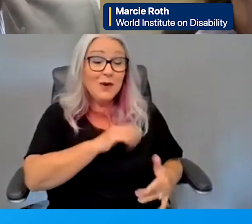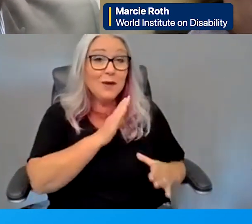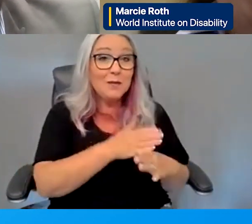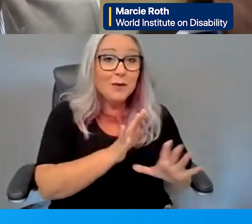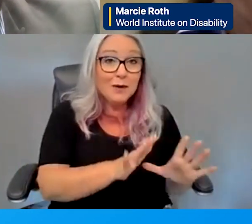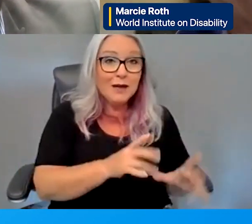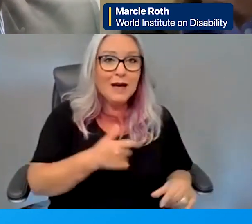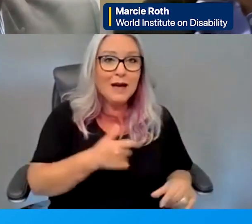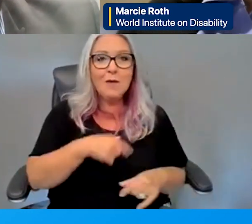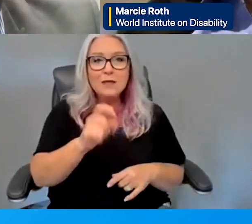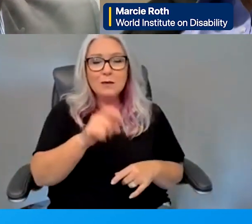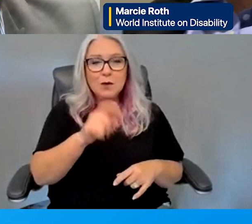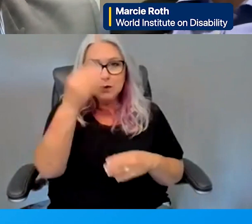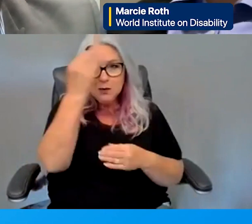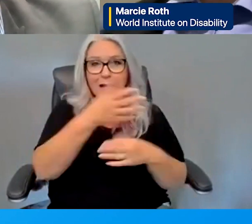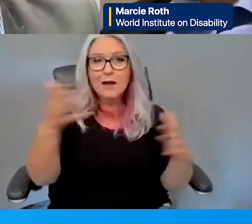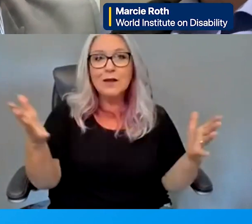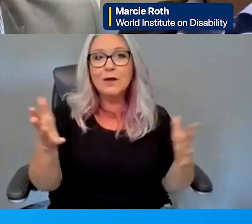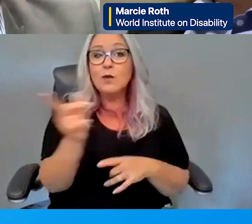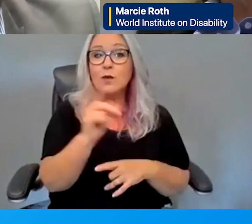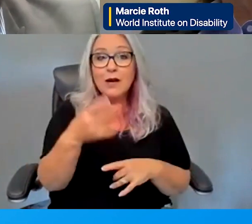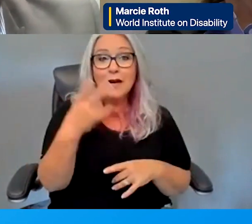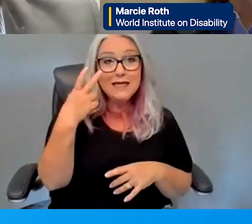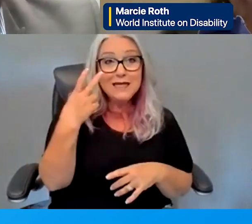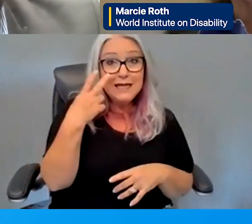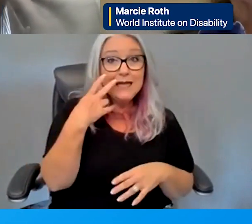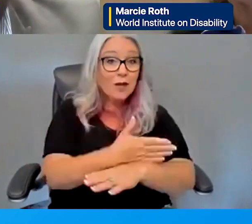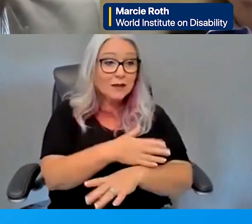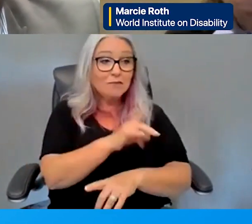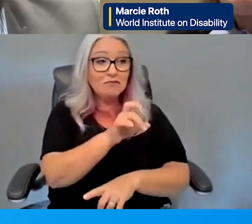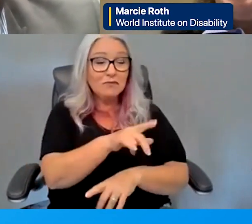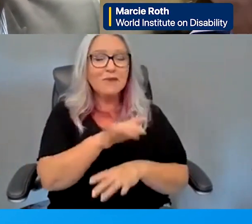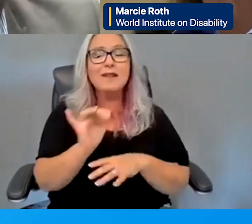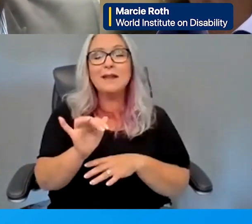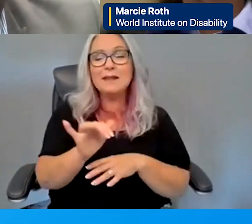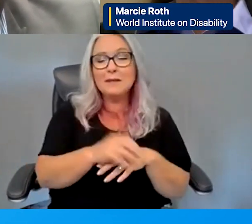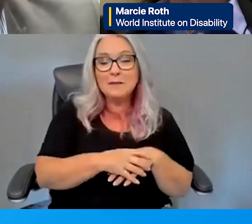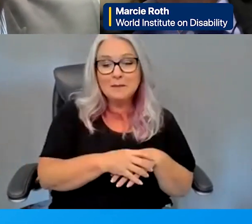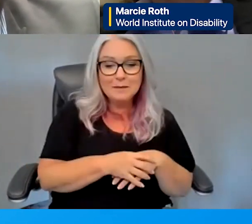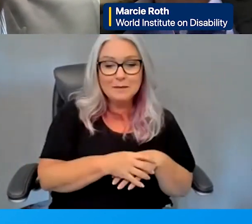where I see progress being made. Yes, uh-huh. And I will